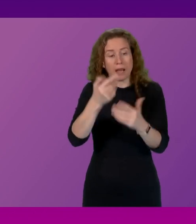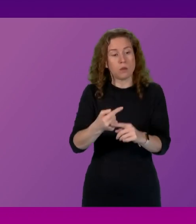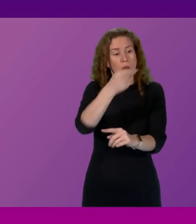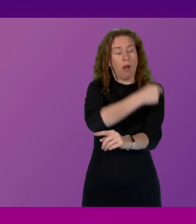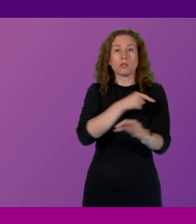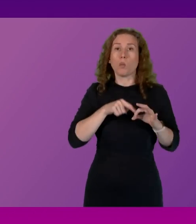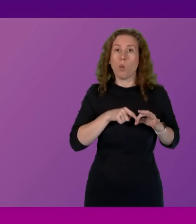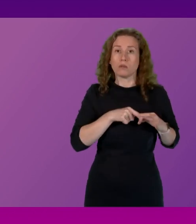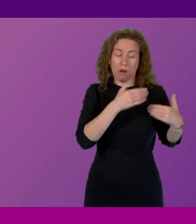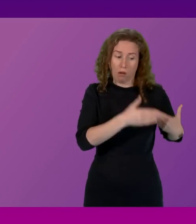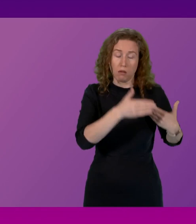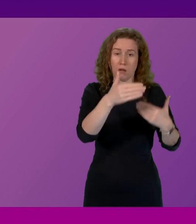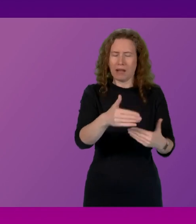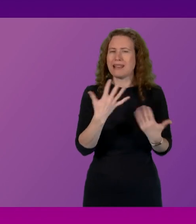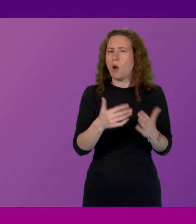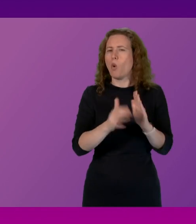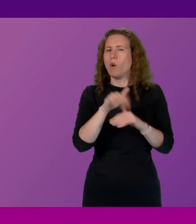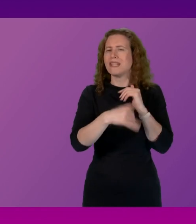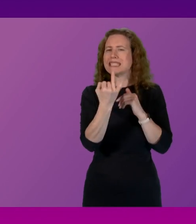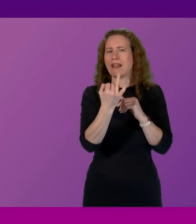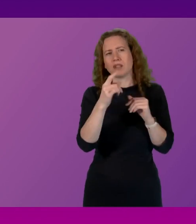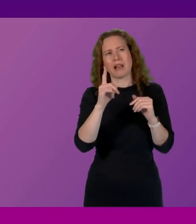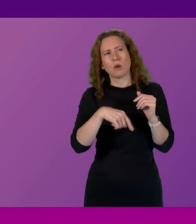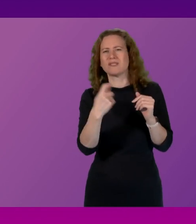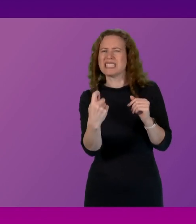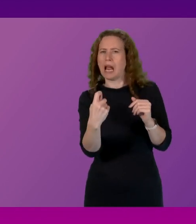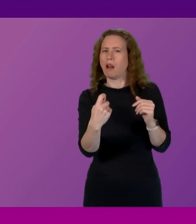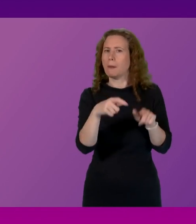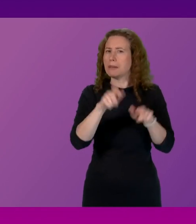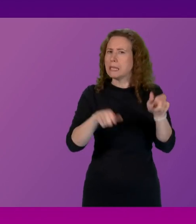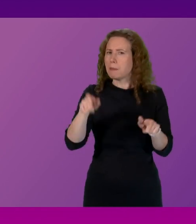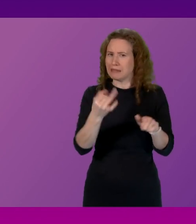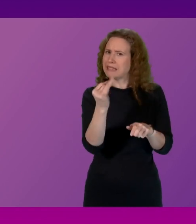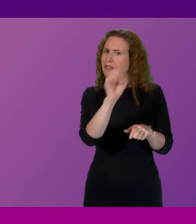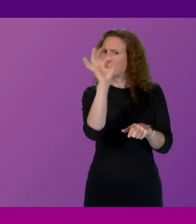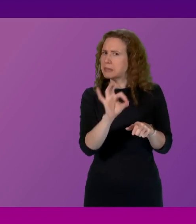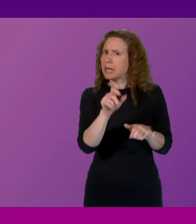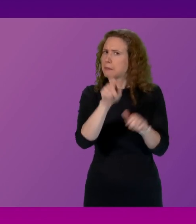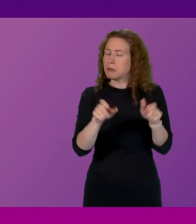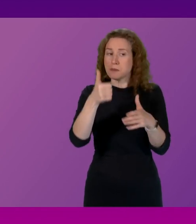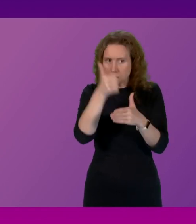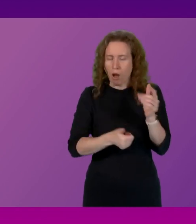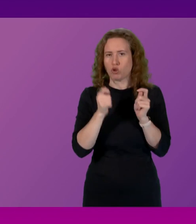More than seven out of 10 patients are starting treatment within 62 days, but that has to be improved.